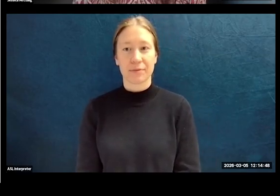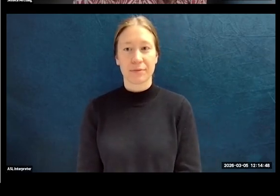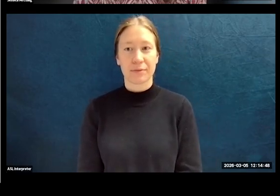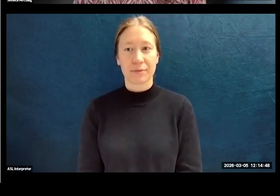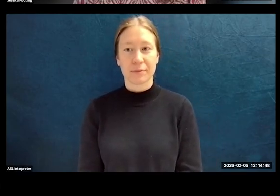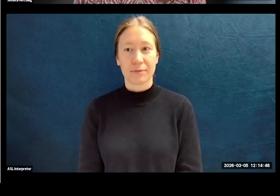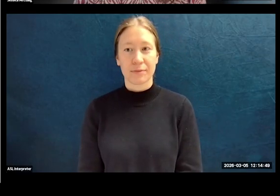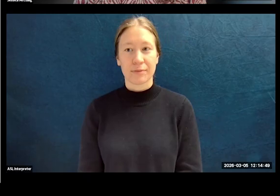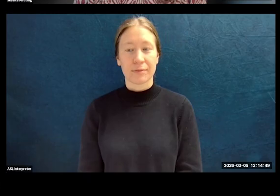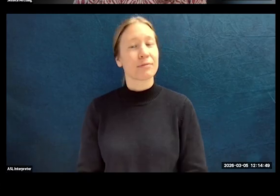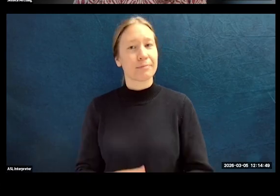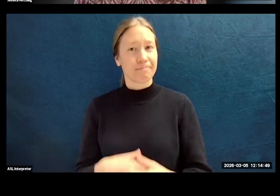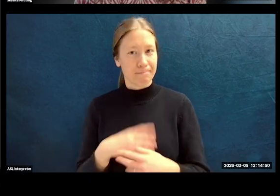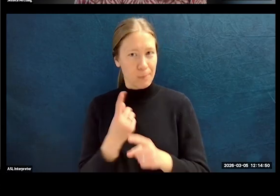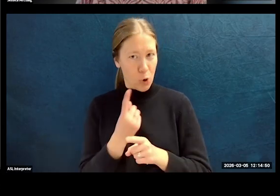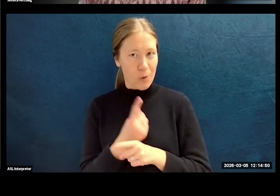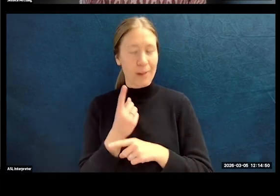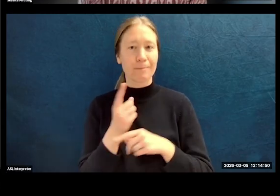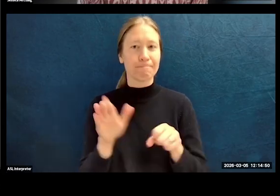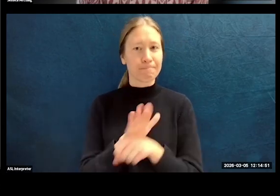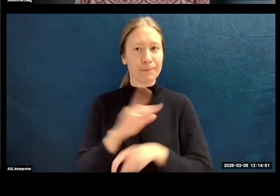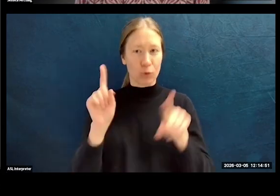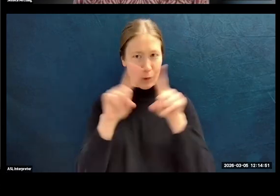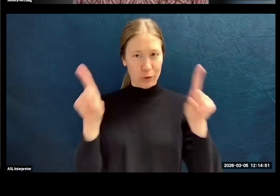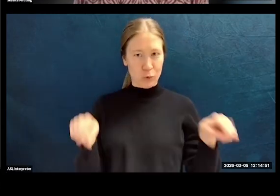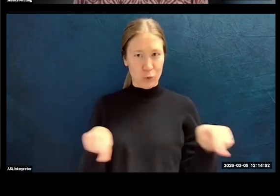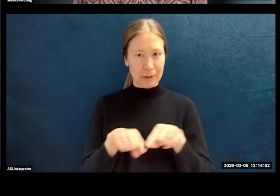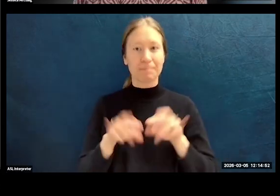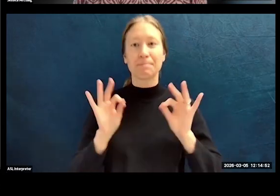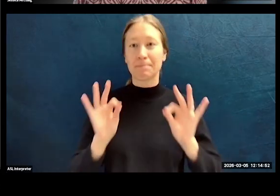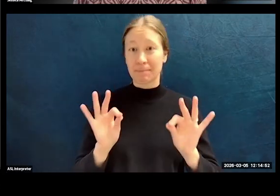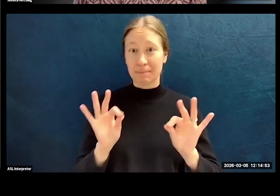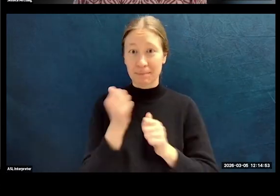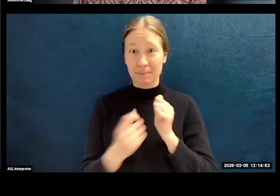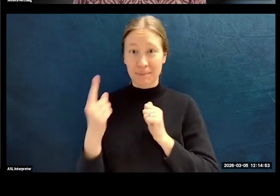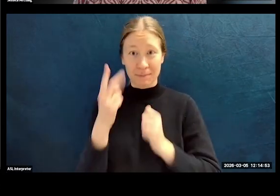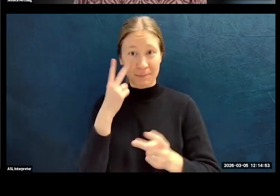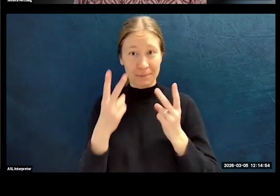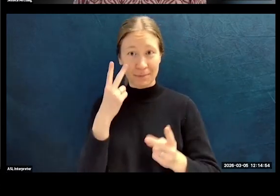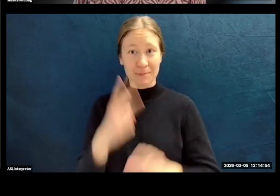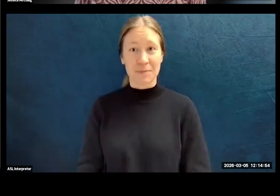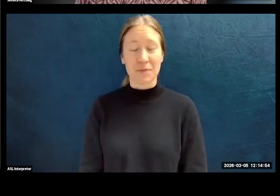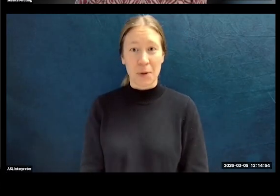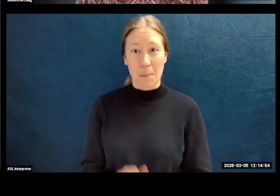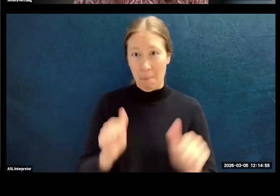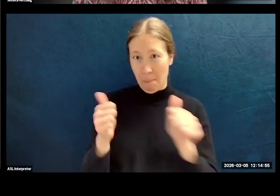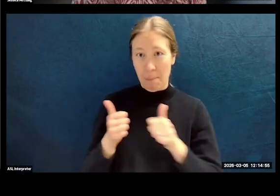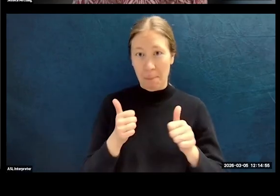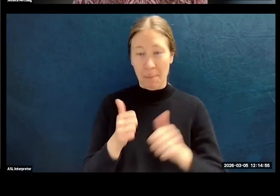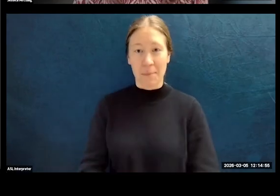I wanna make sure I share my whole screen. Okay, can I get a thumbs up? Can everyone see my screen? Amazing.